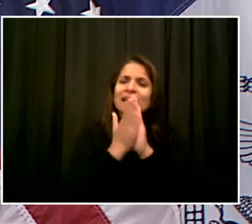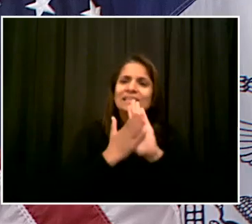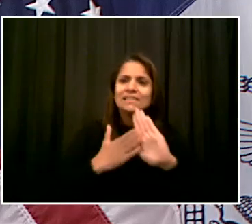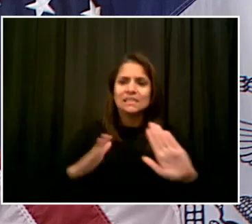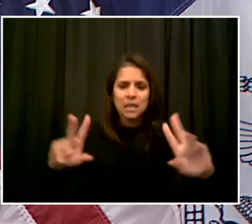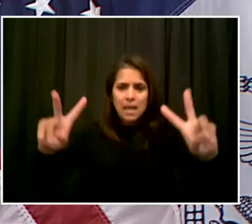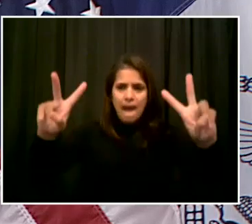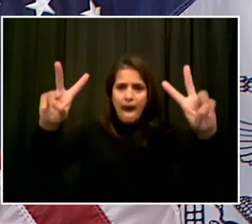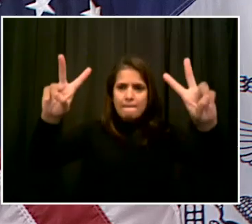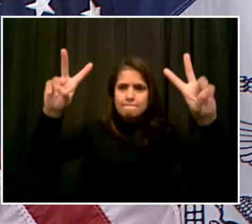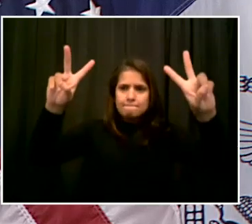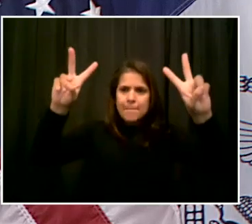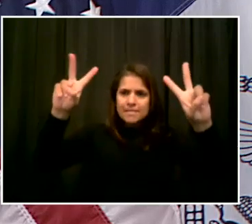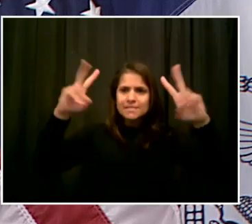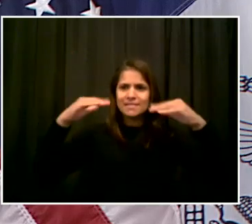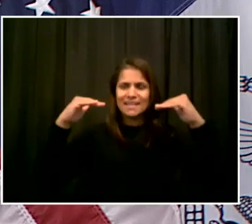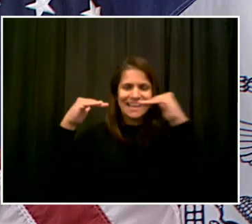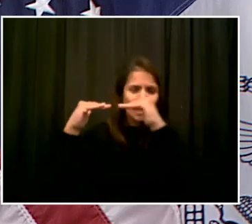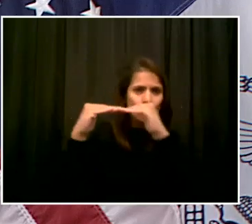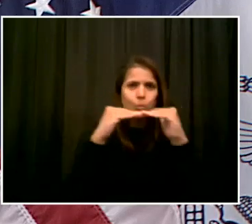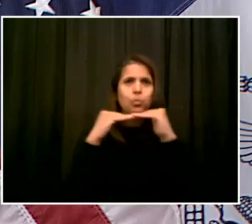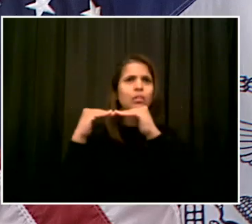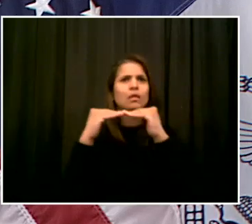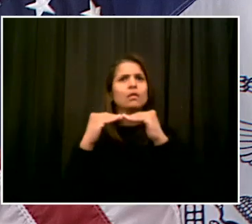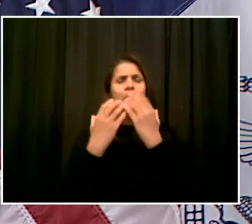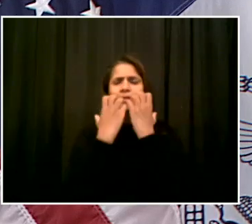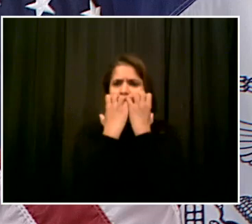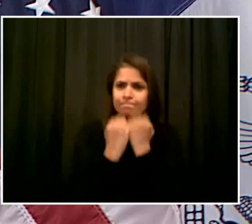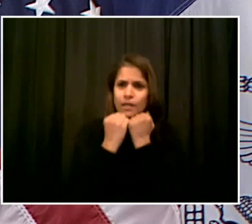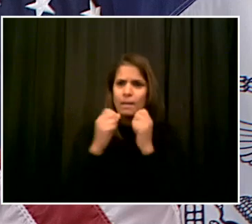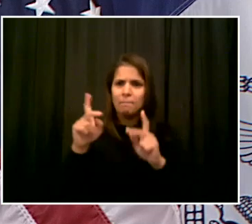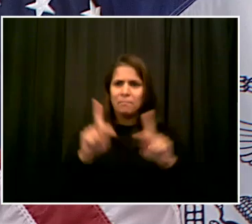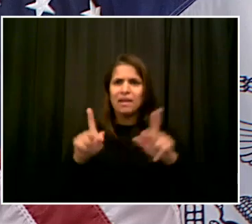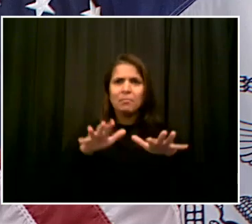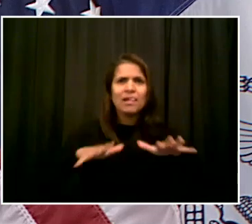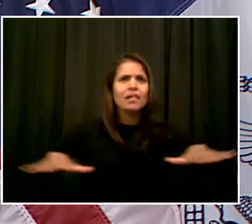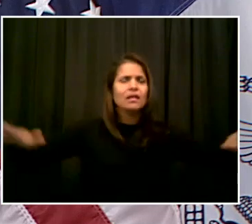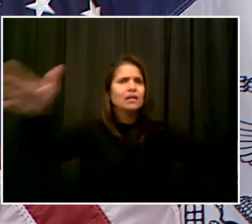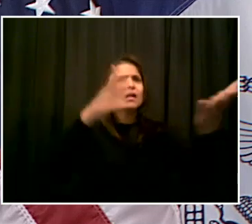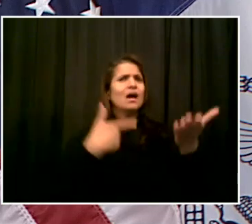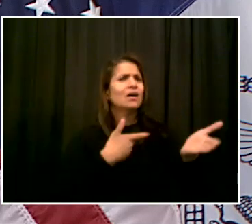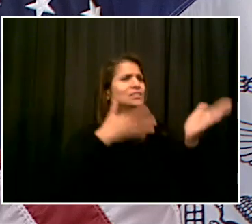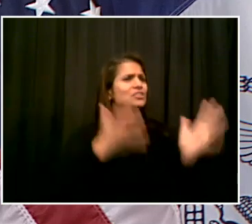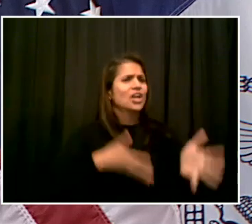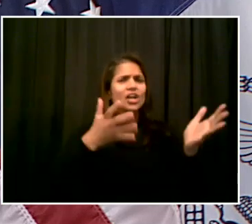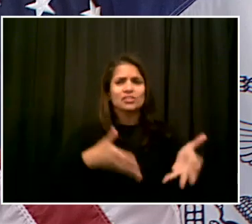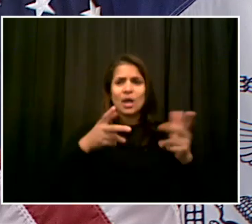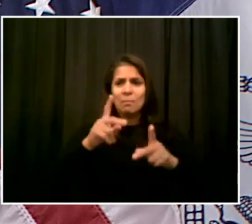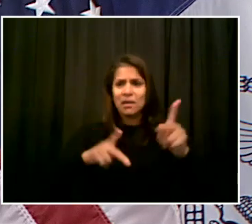WANT TO DO THE CRIMINAL ACTS, BUT PEACEFUL PROTESTERS. I HAVE TATO A LOT OF THEM.